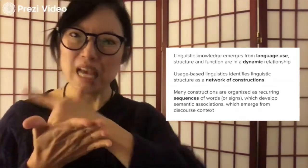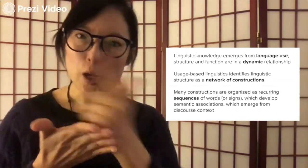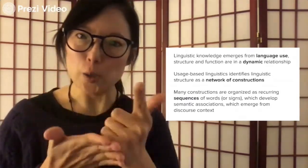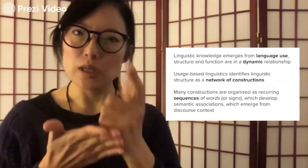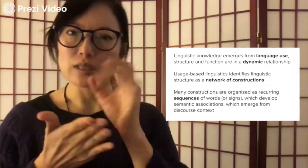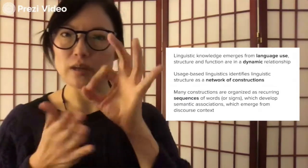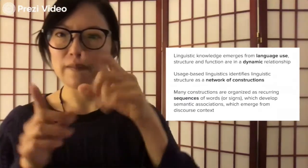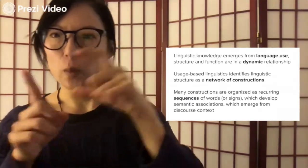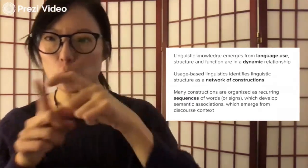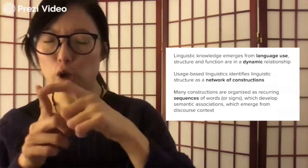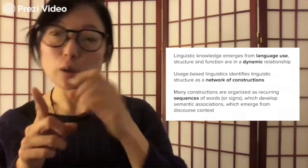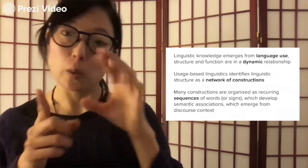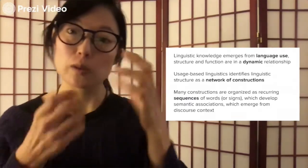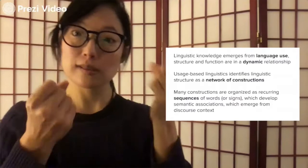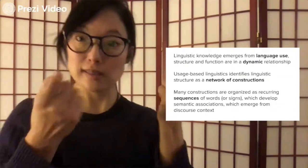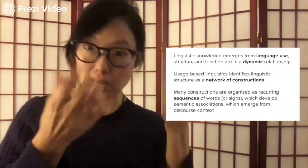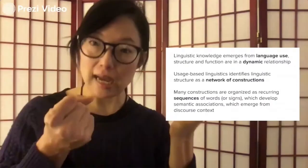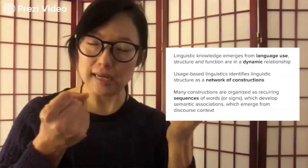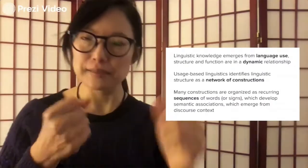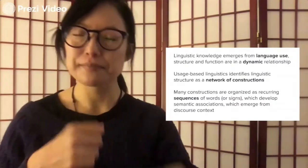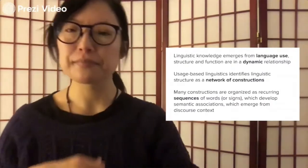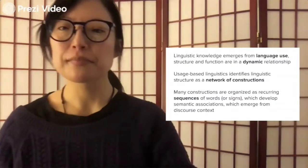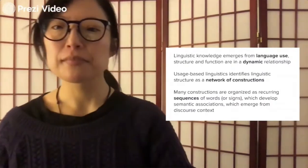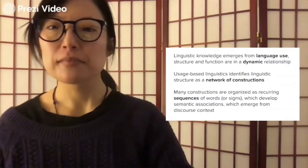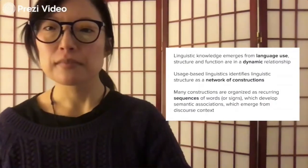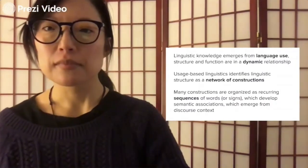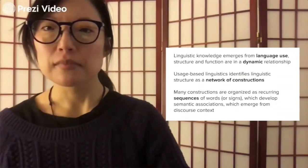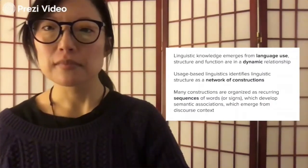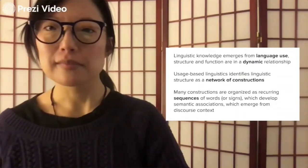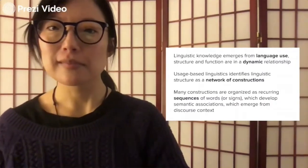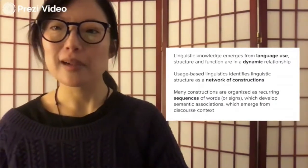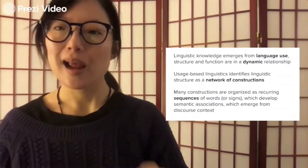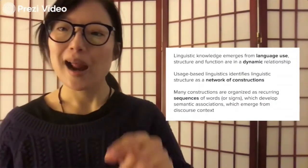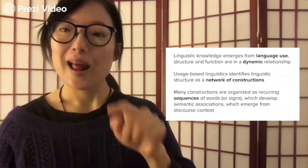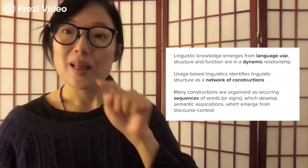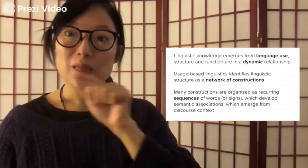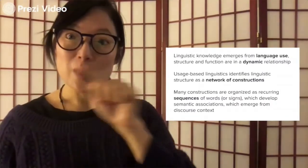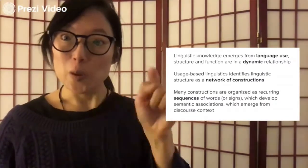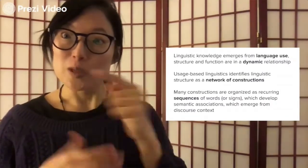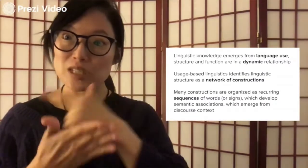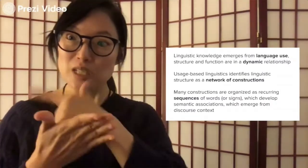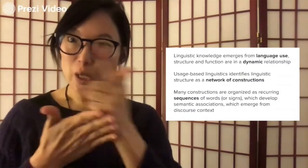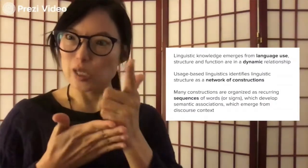recurring sequences of words or signs for sign languages. Those